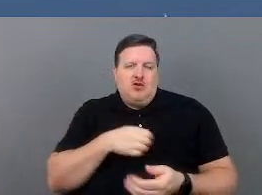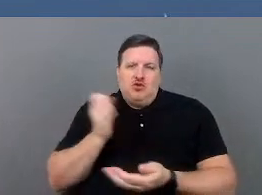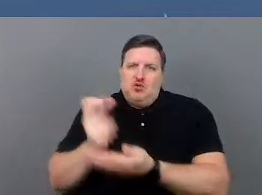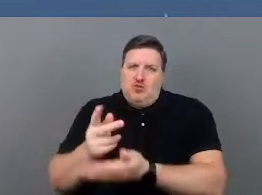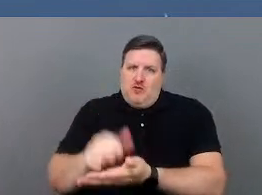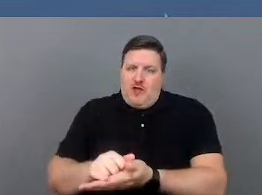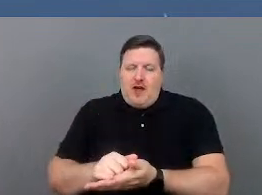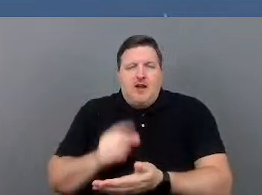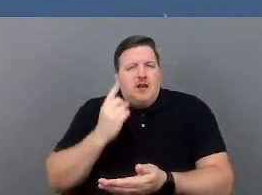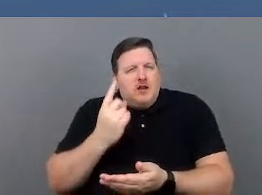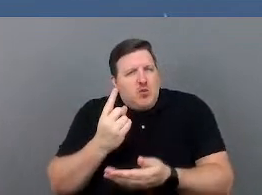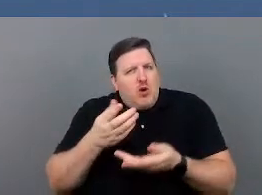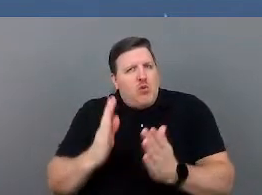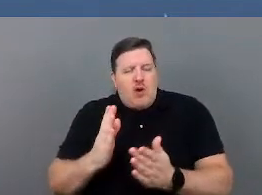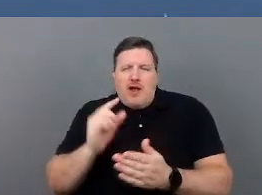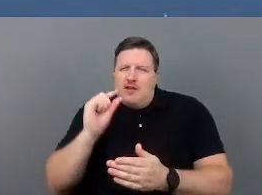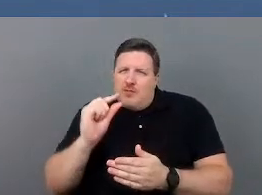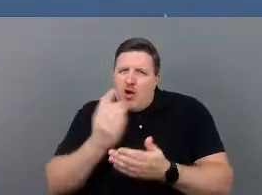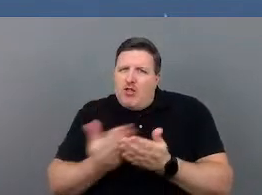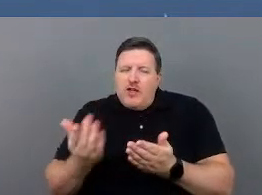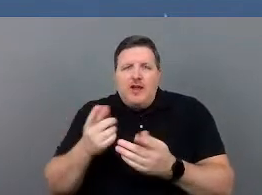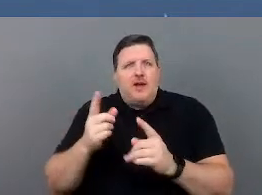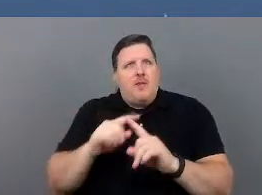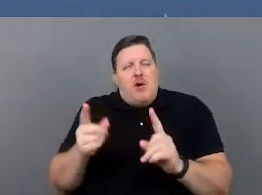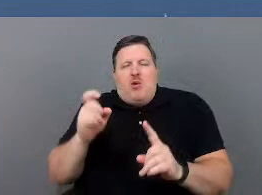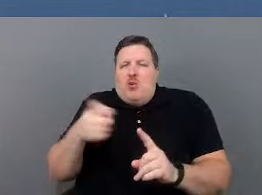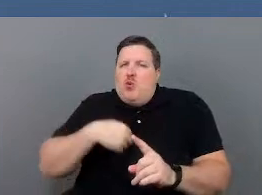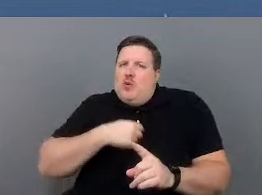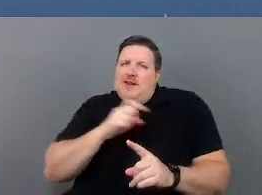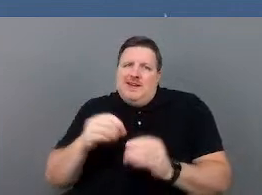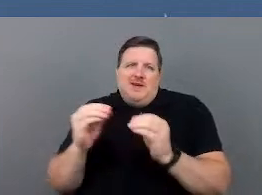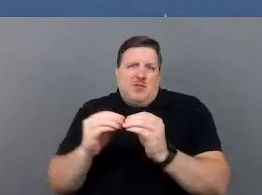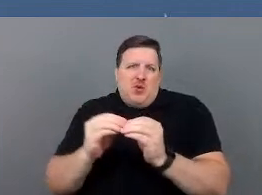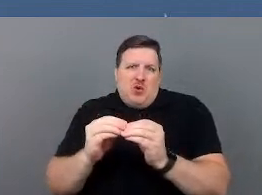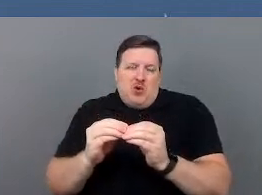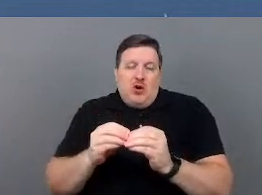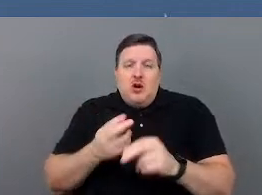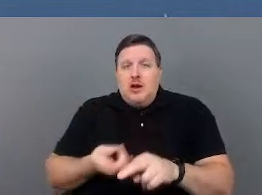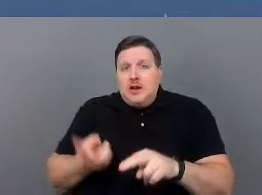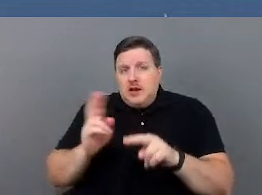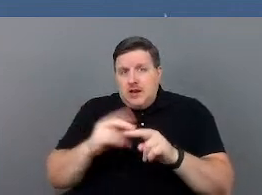TO REAL COMMUNITY CONCERN AND A LACK OF COMMITMENT TO SYSTEMIC CHANGE. IT'S DISAPPOINTING AND IT'S DANGEROUS.